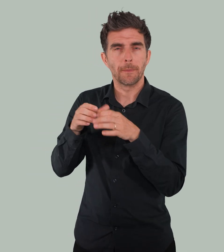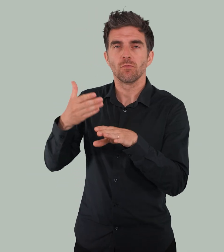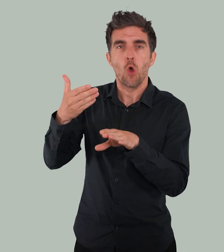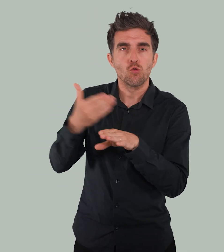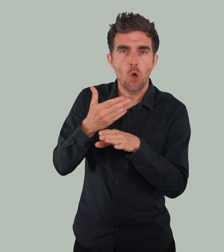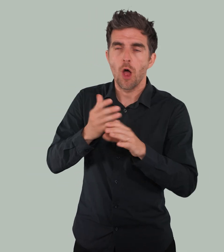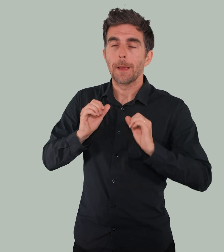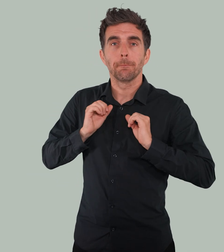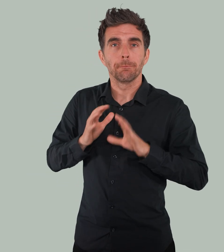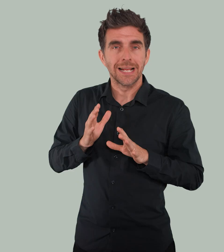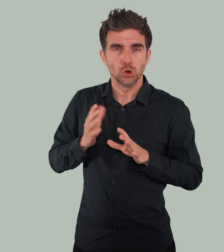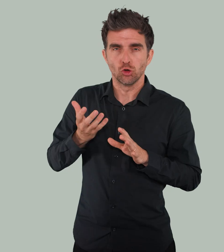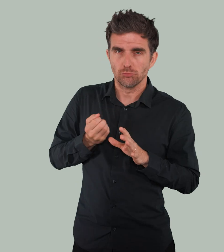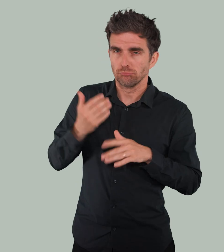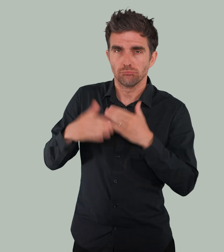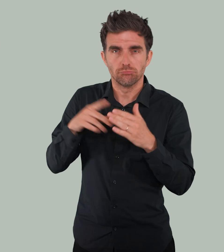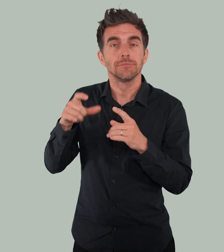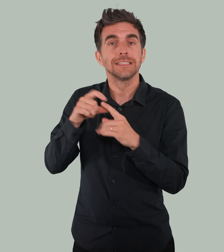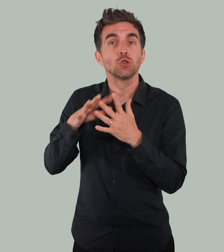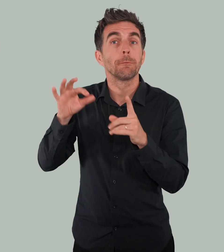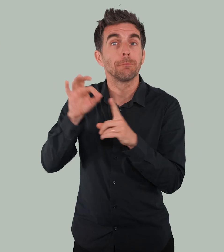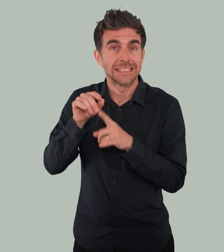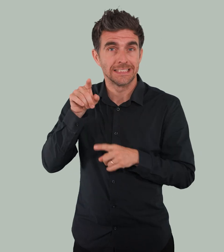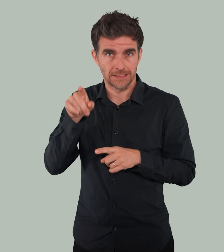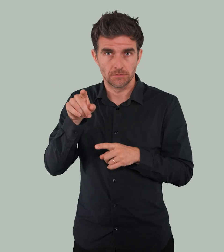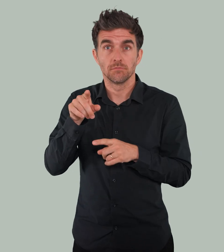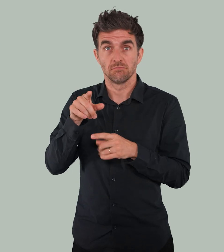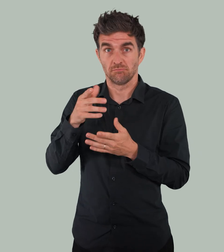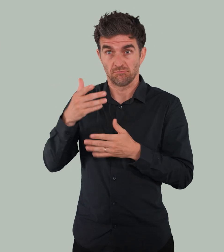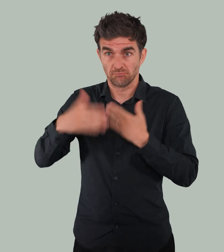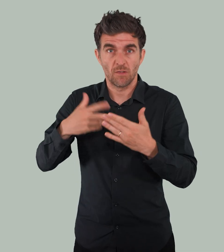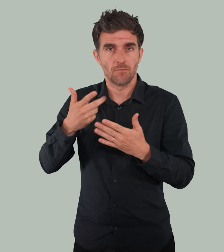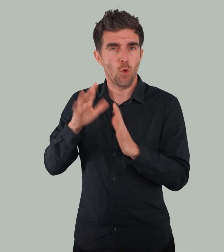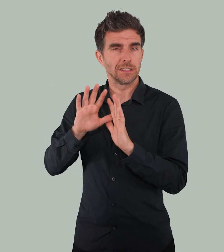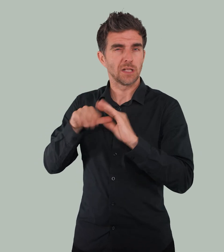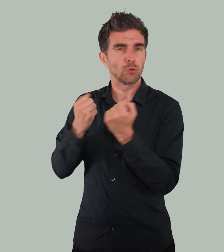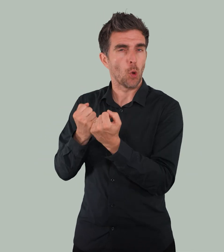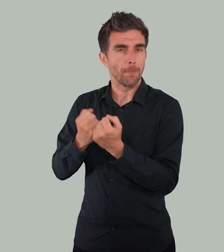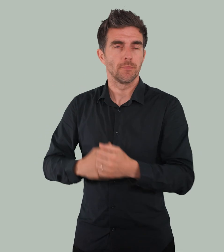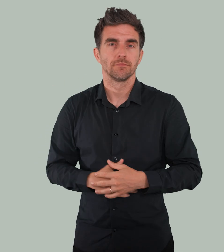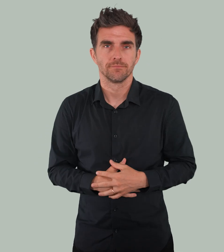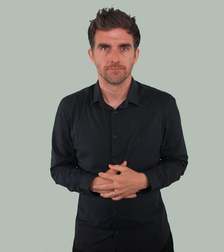for Work and Pensions (DWP) on behalf of the steering group.